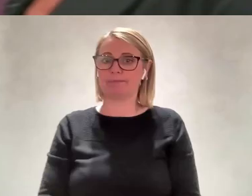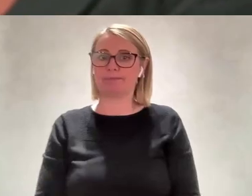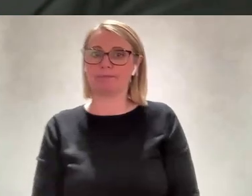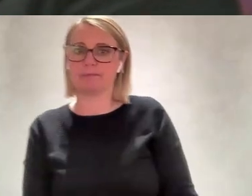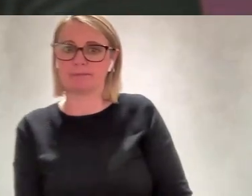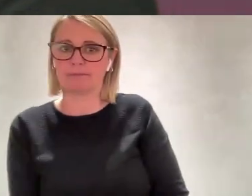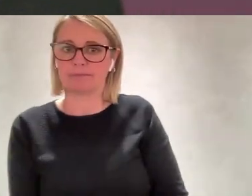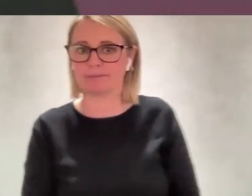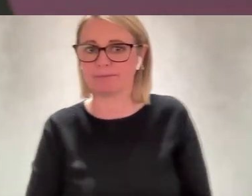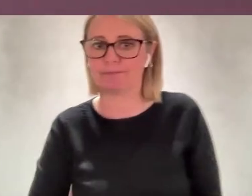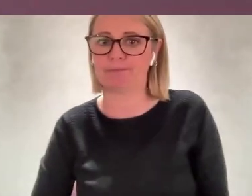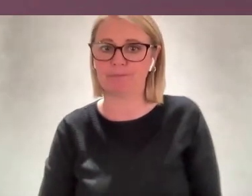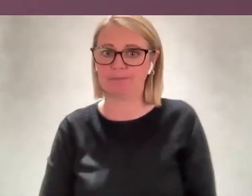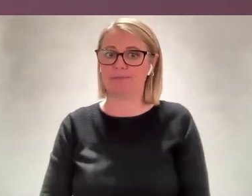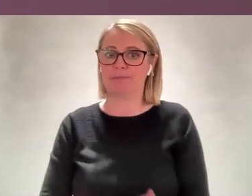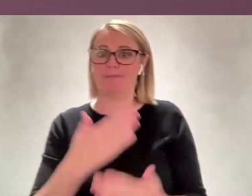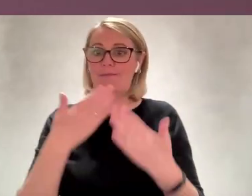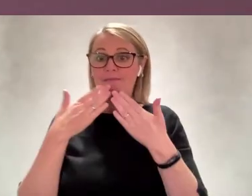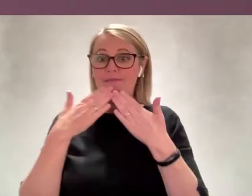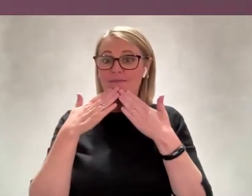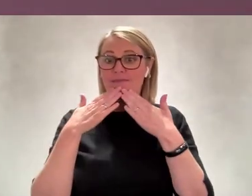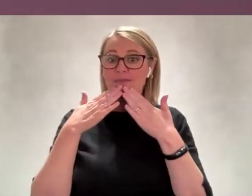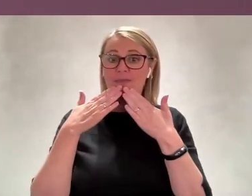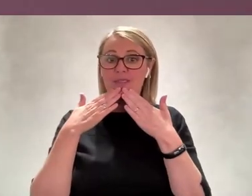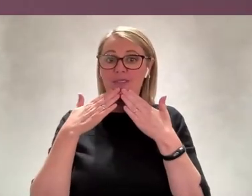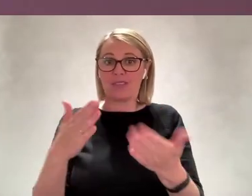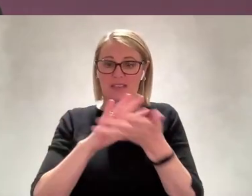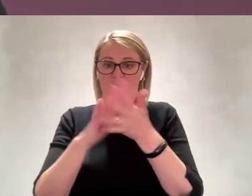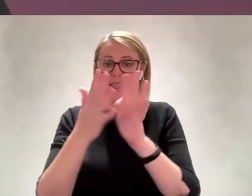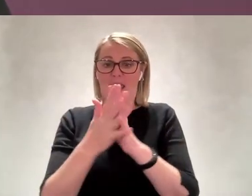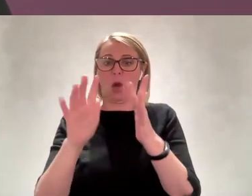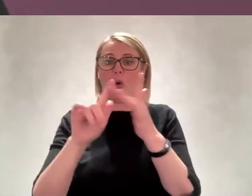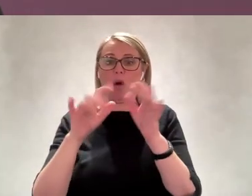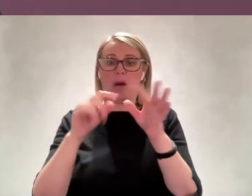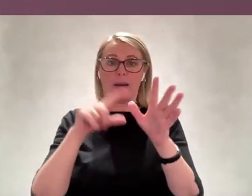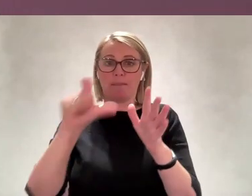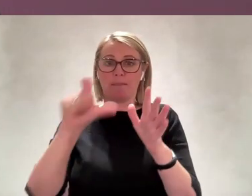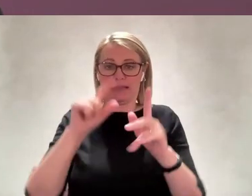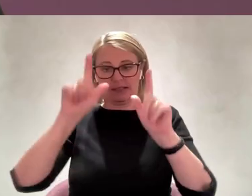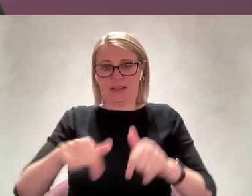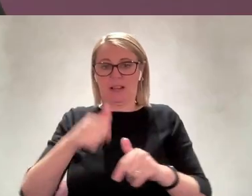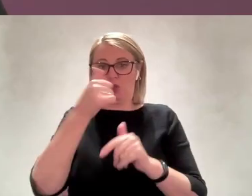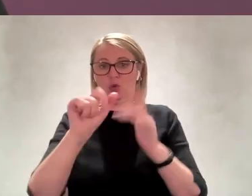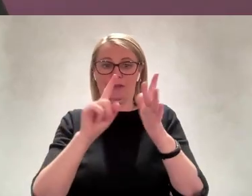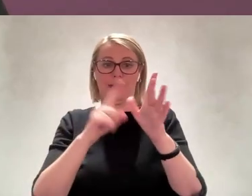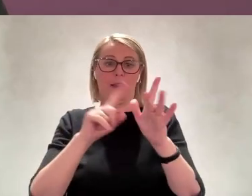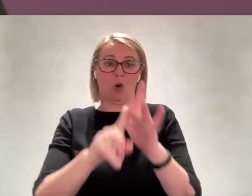Thanks, Sean. That really insightful run through of how IBAC is starting to use AI.